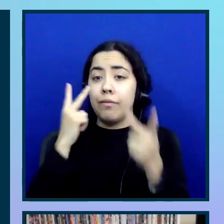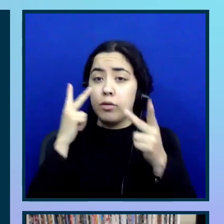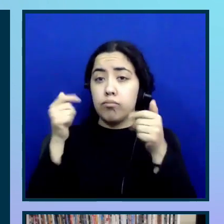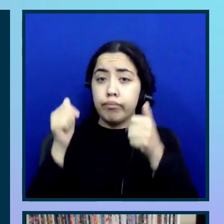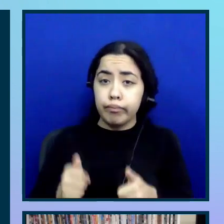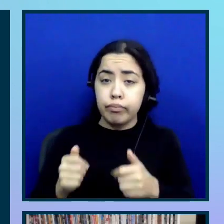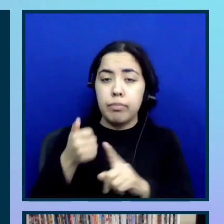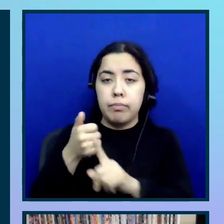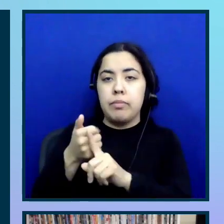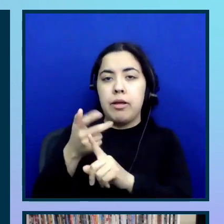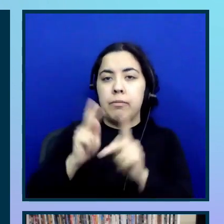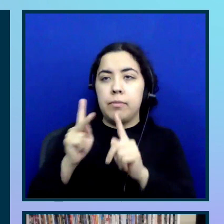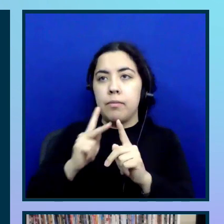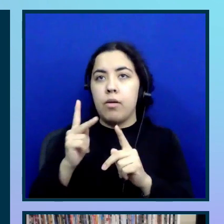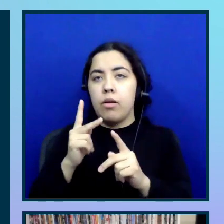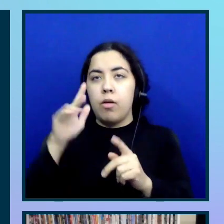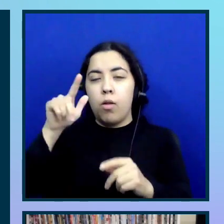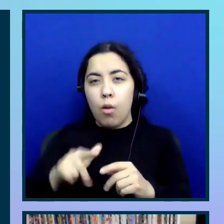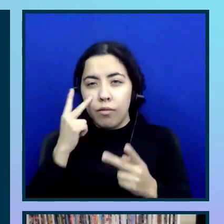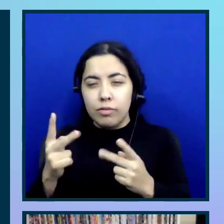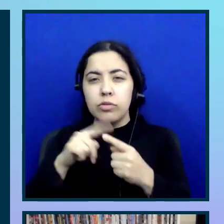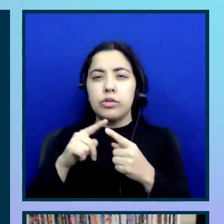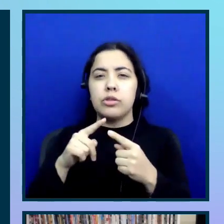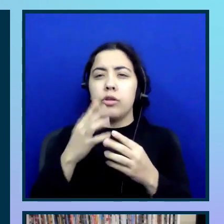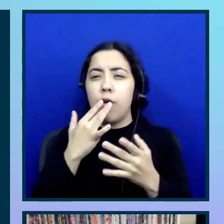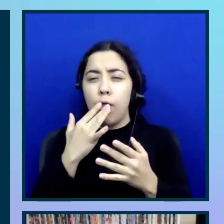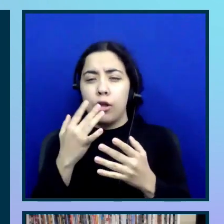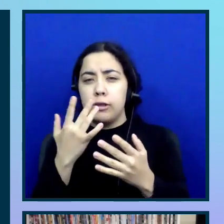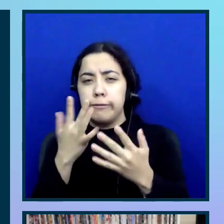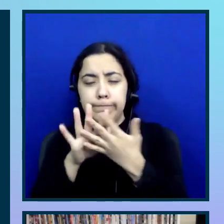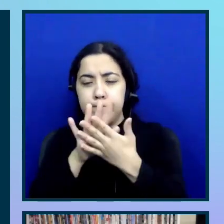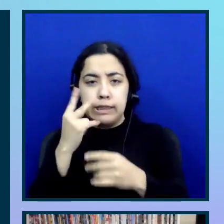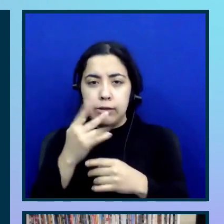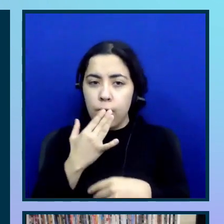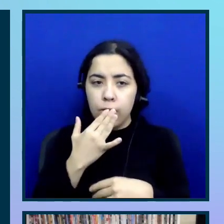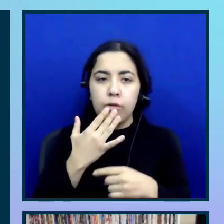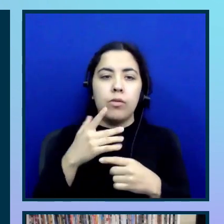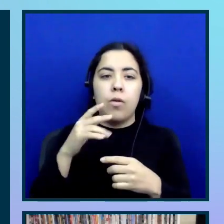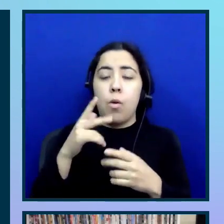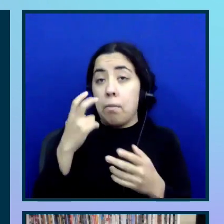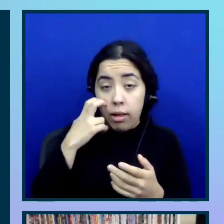people with low vision color blindness, or who are blind, hearing impairments, people who are deaf or hard of hearing,